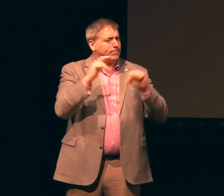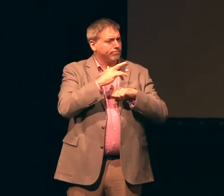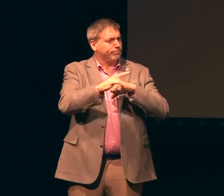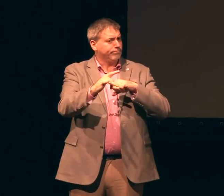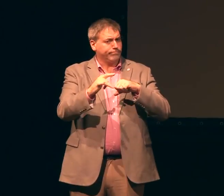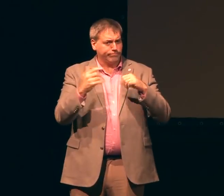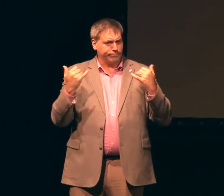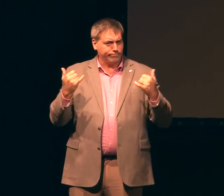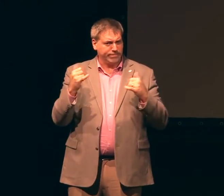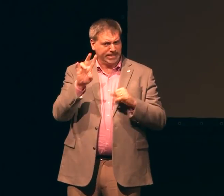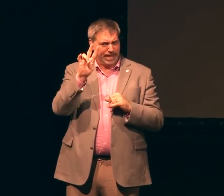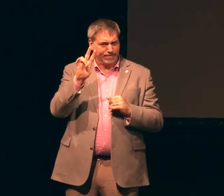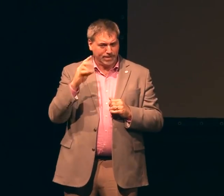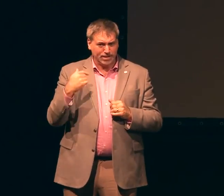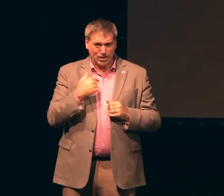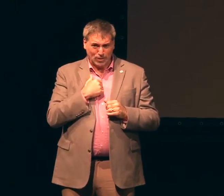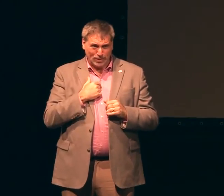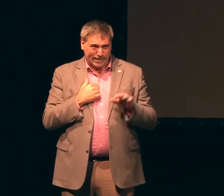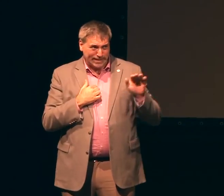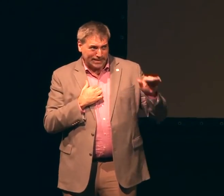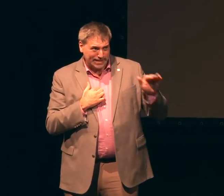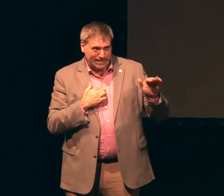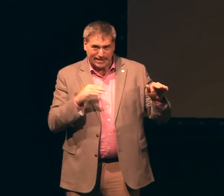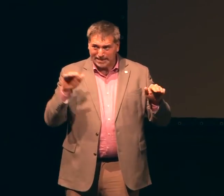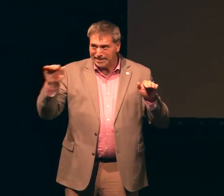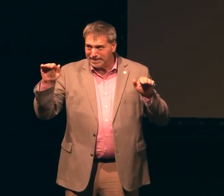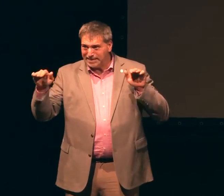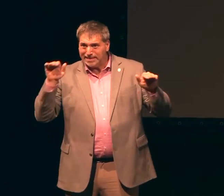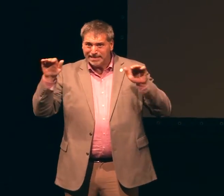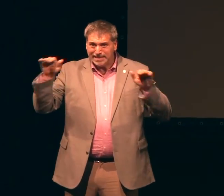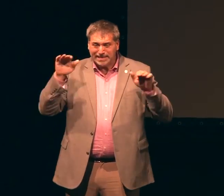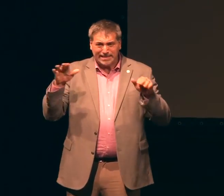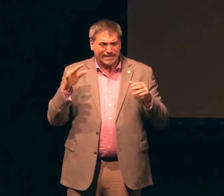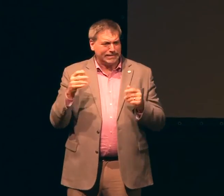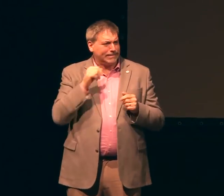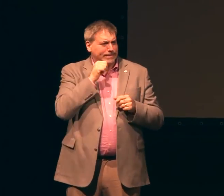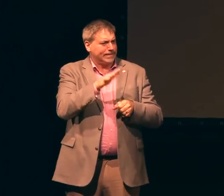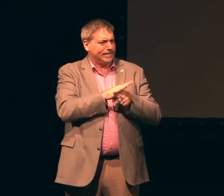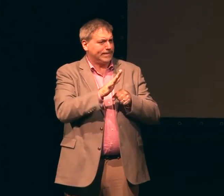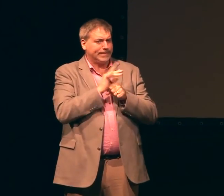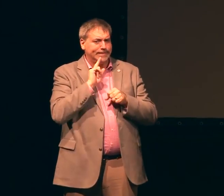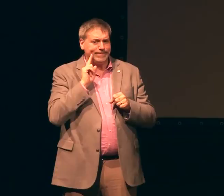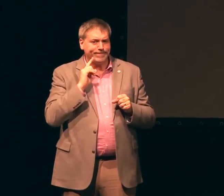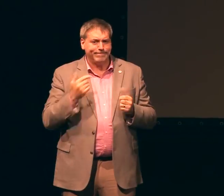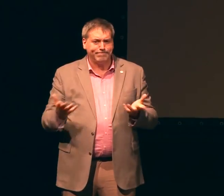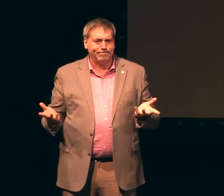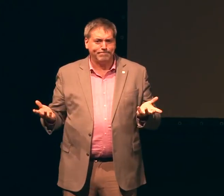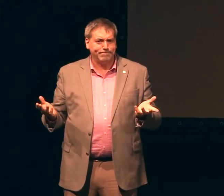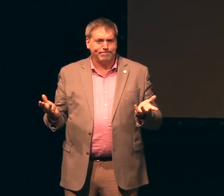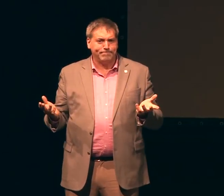superintendent positions vacant. And as I address each one, they say that there are